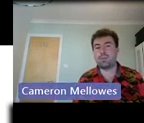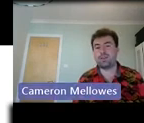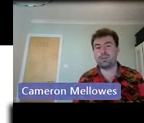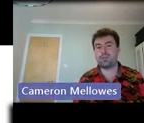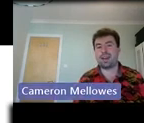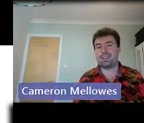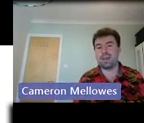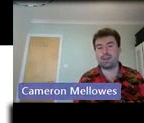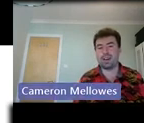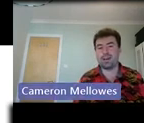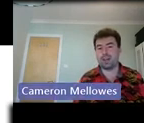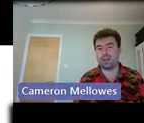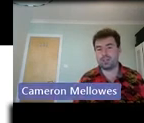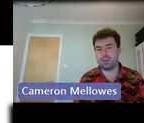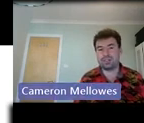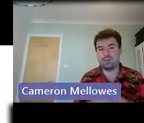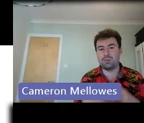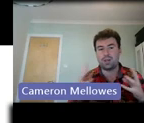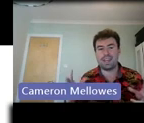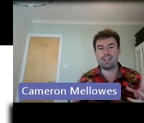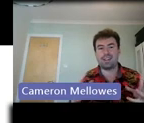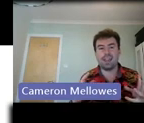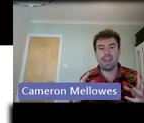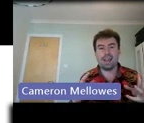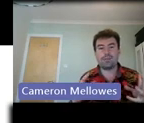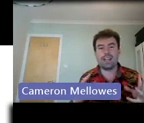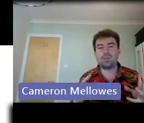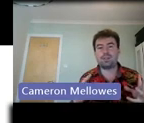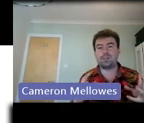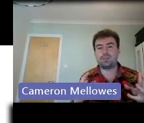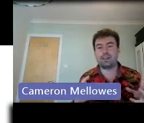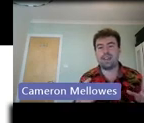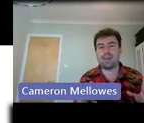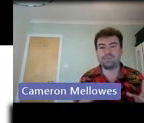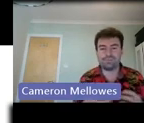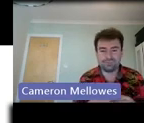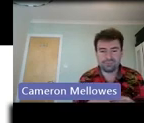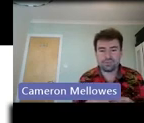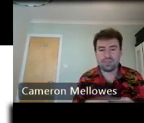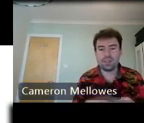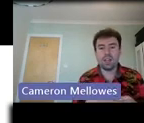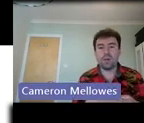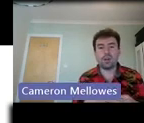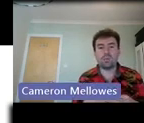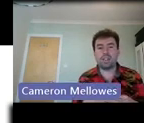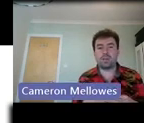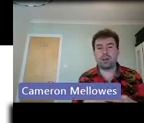endpoint of Democracy Matters being a framework which communities can work within and have arrangements that can work for them. We don't want this